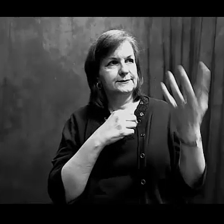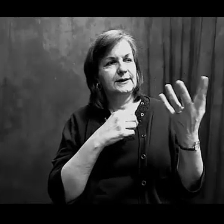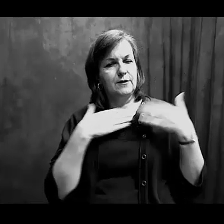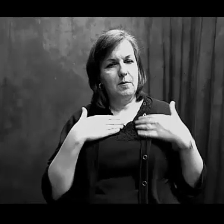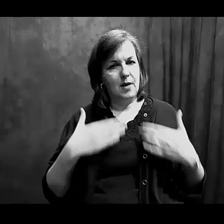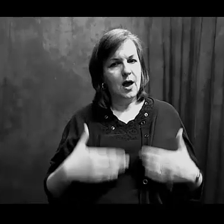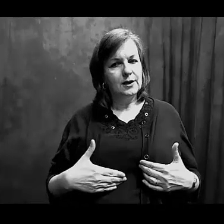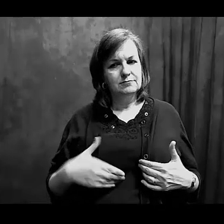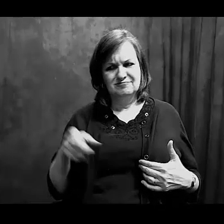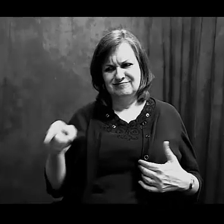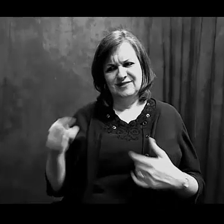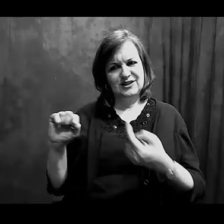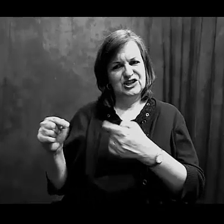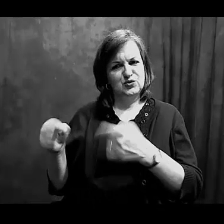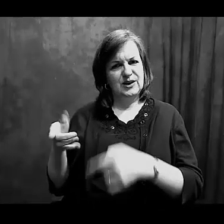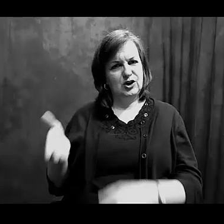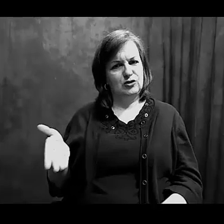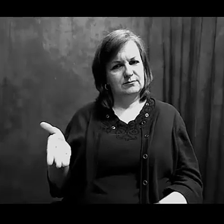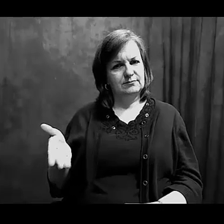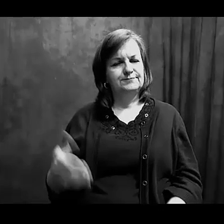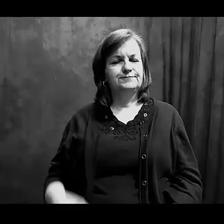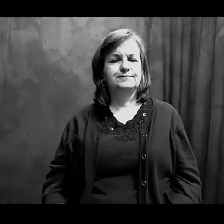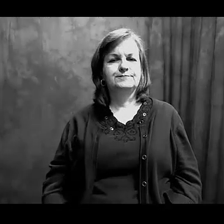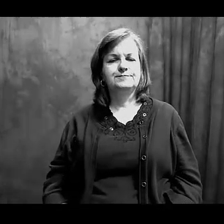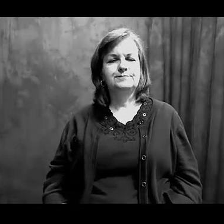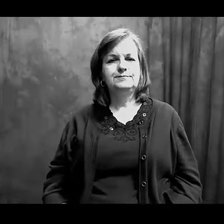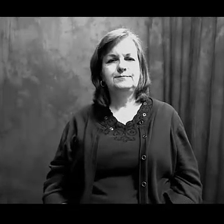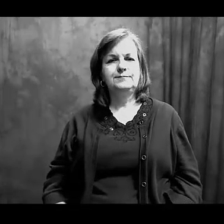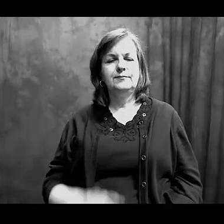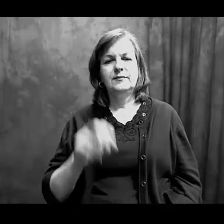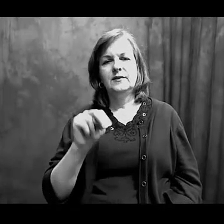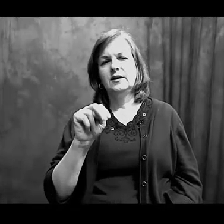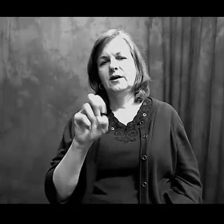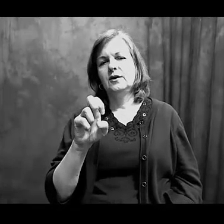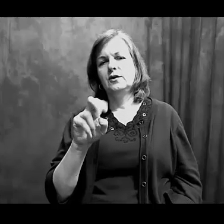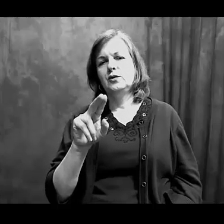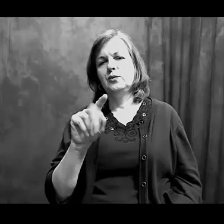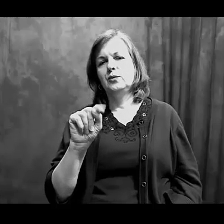that informs the body that there's an injury